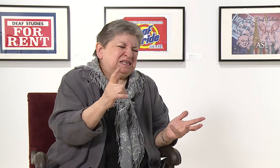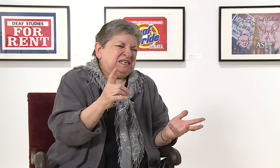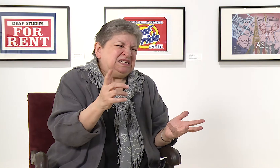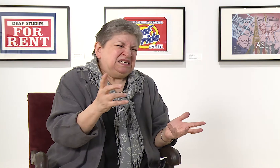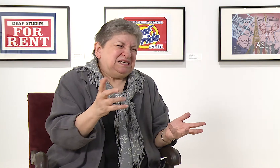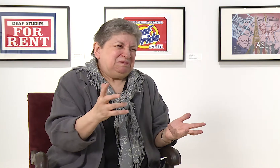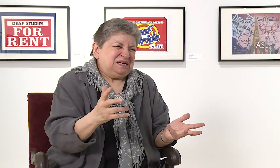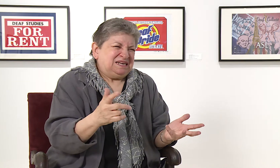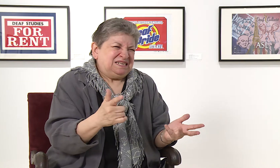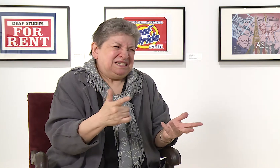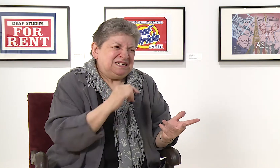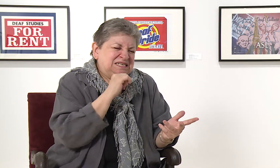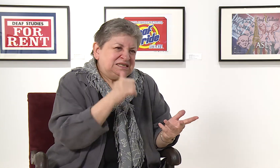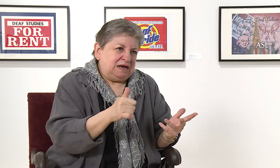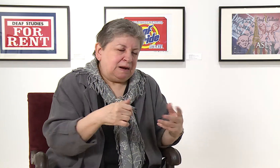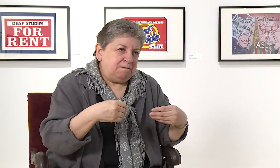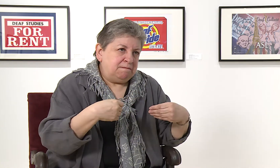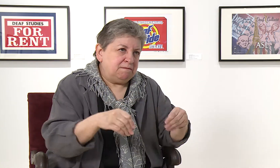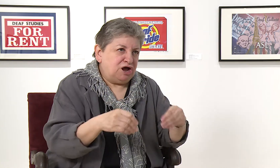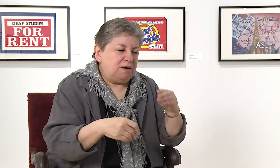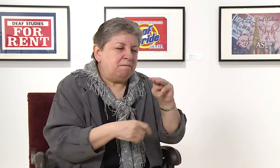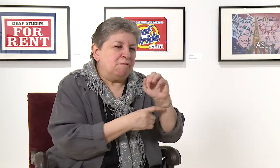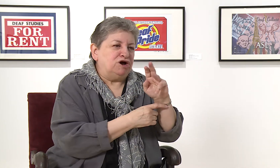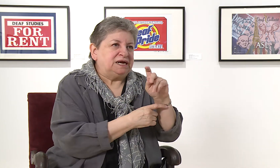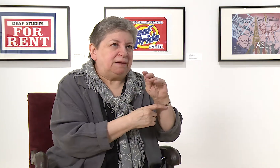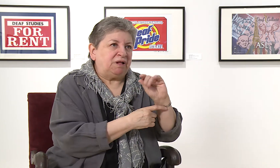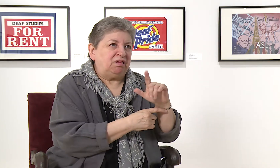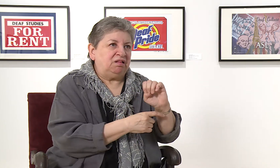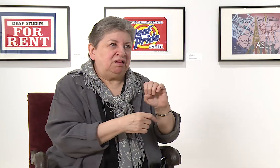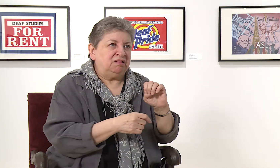They told us that they weren't ready for that type of an exhibit